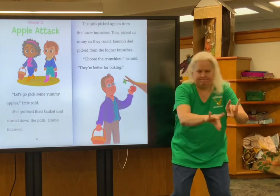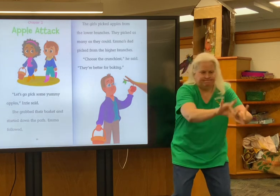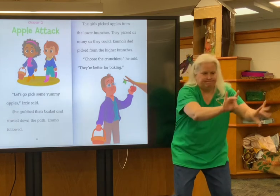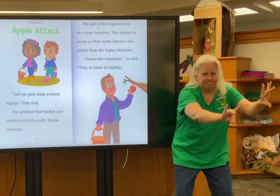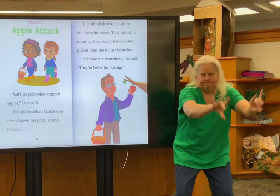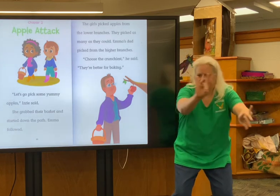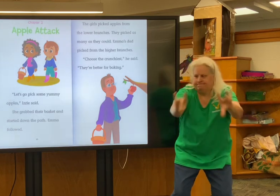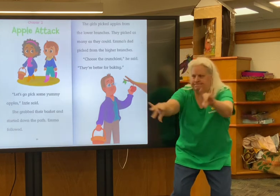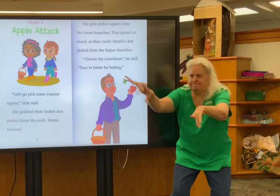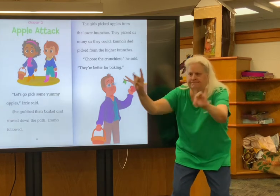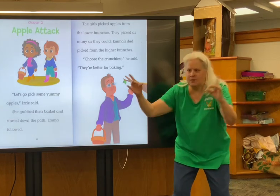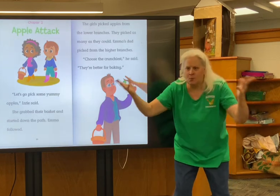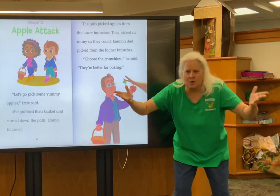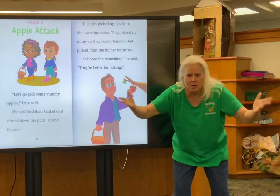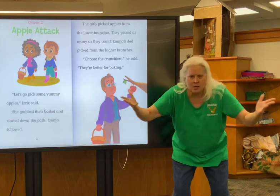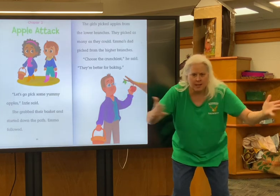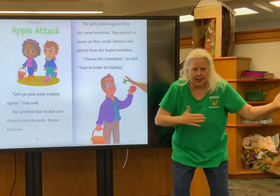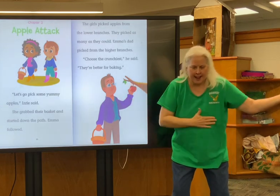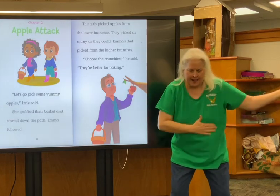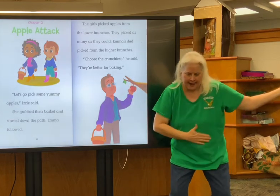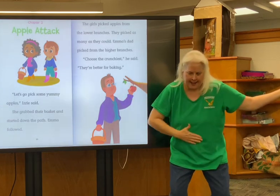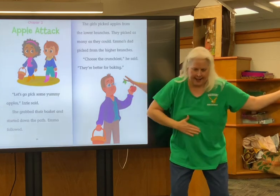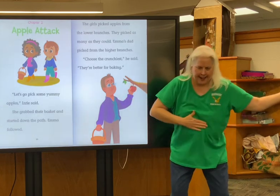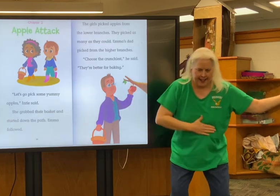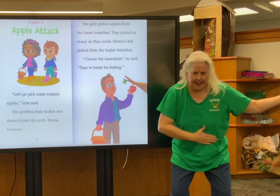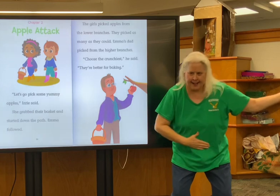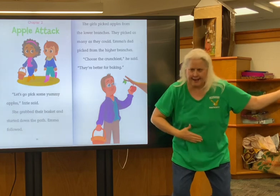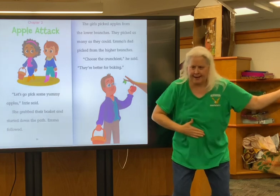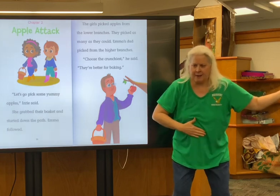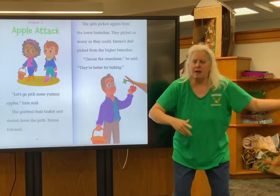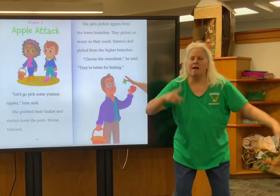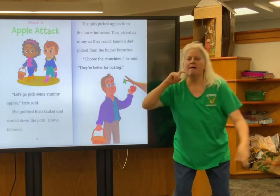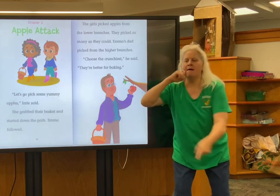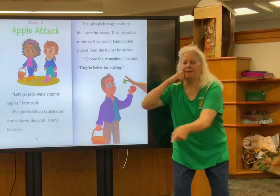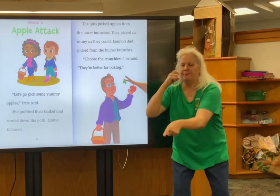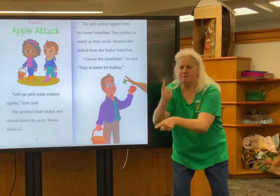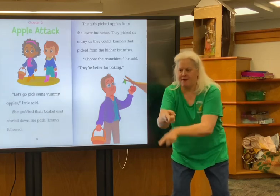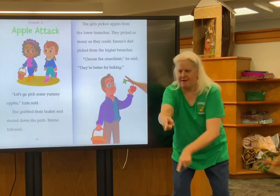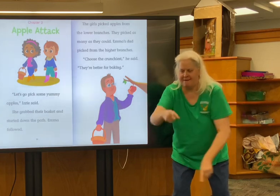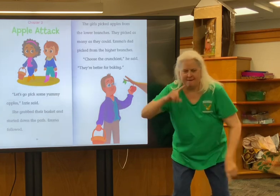"Let's go pick up some yummy apples," Izzie said.